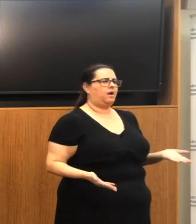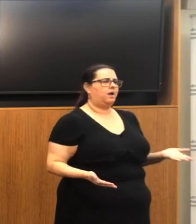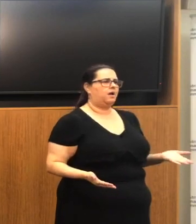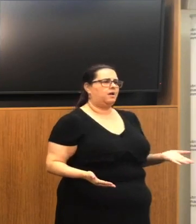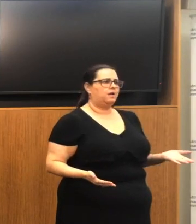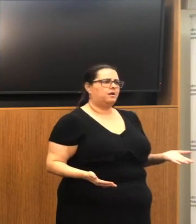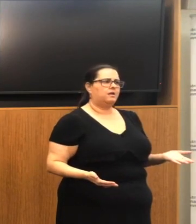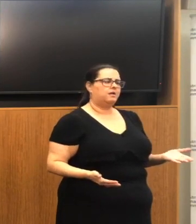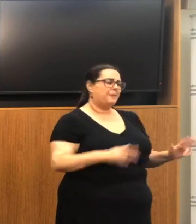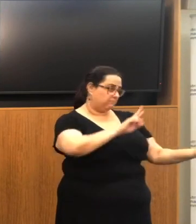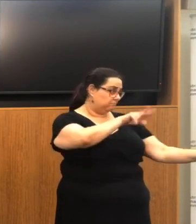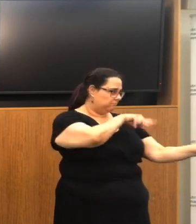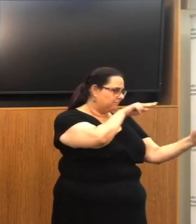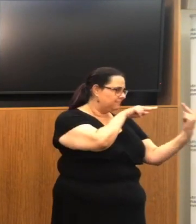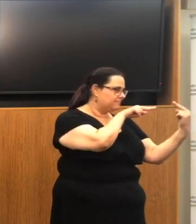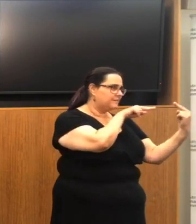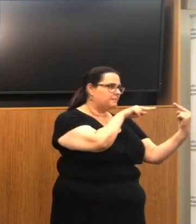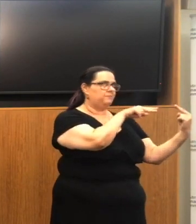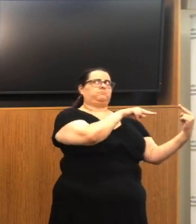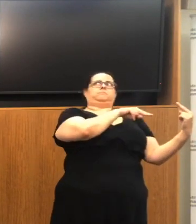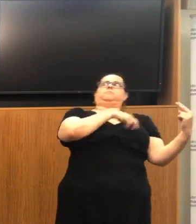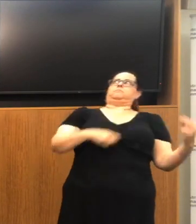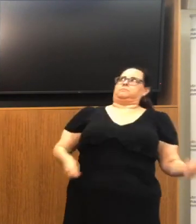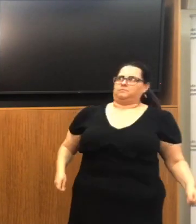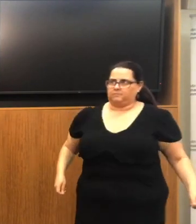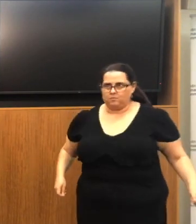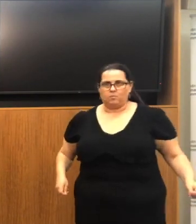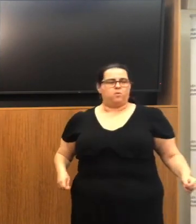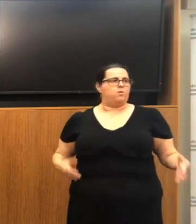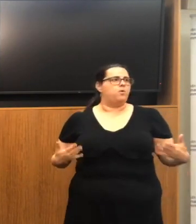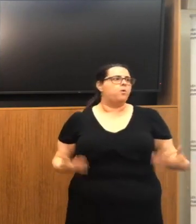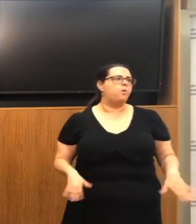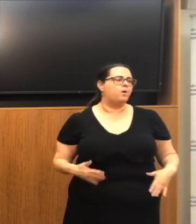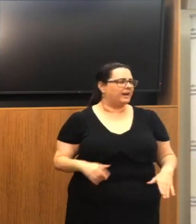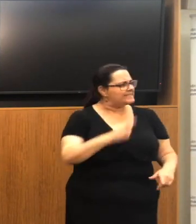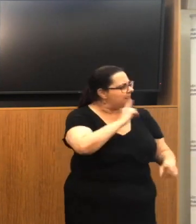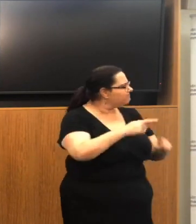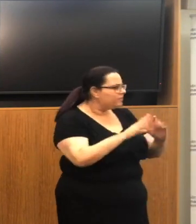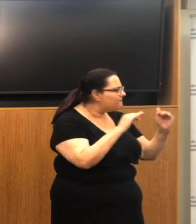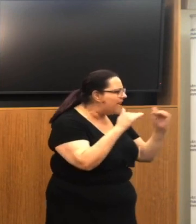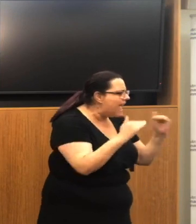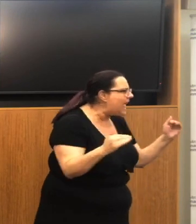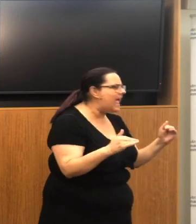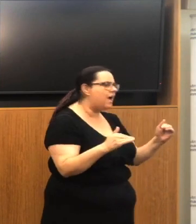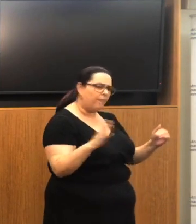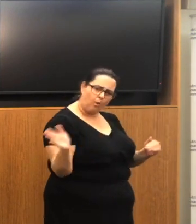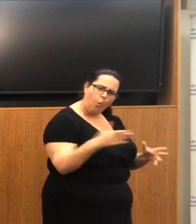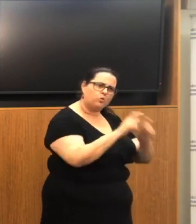horrific journeys just to get to safety. So it was unfair and maybe old is so much better.